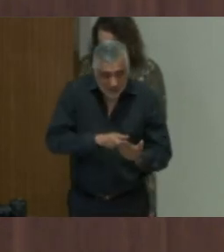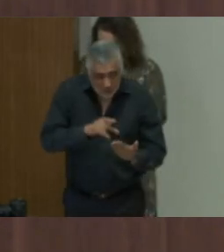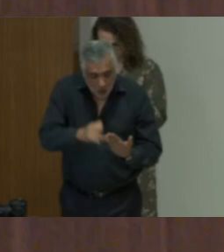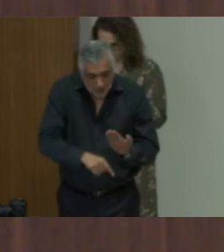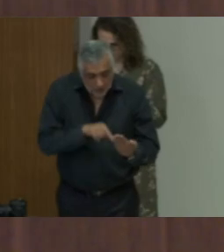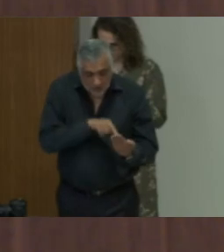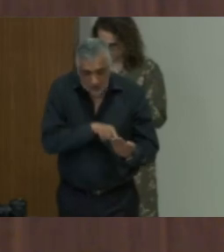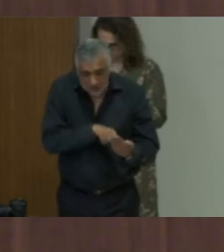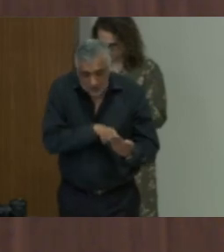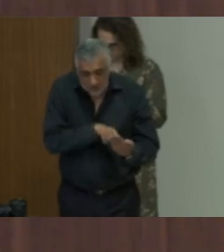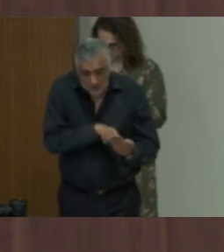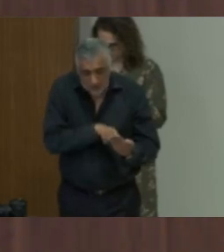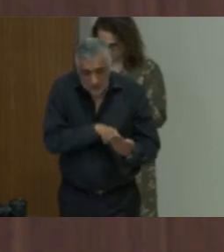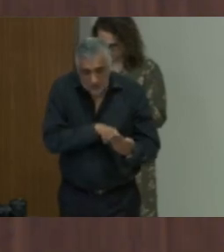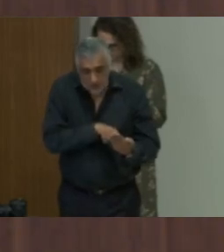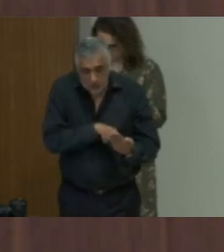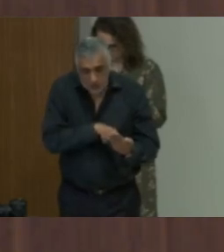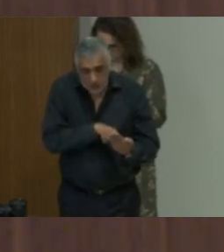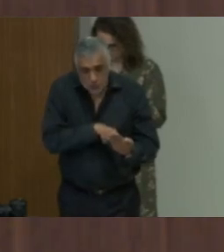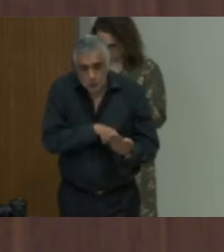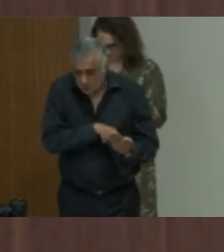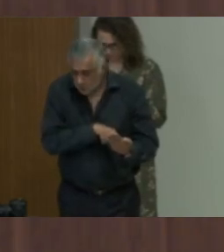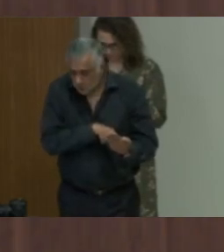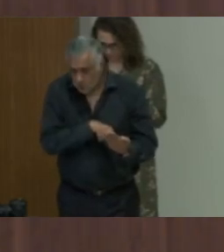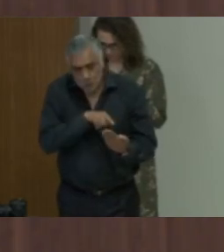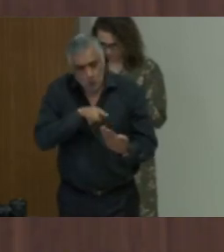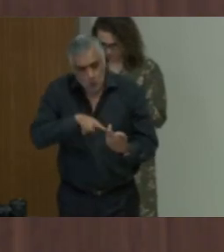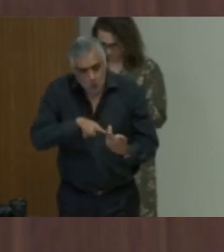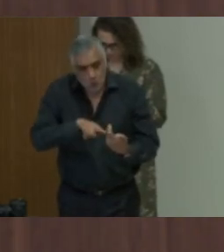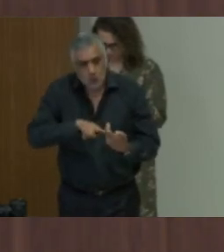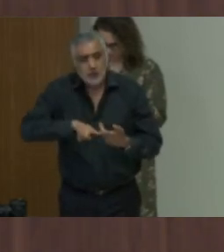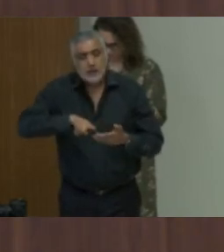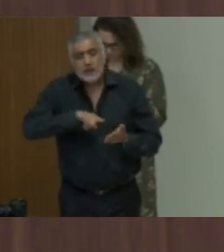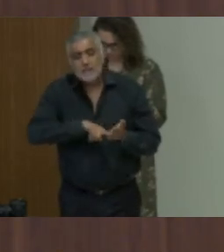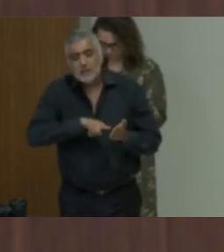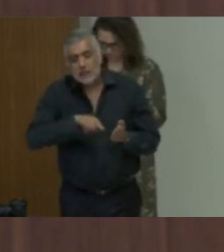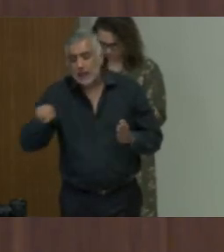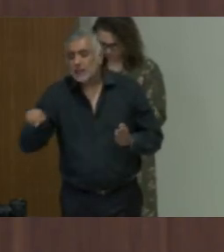investigate into the diocese the abuse that has taken place before